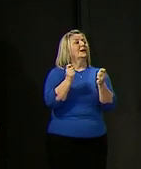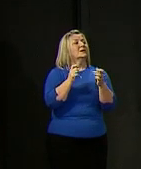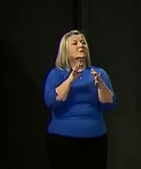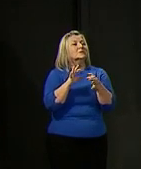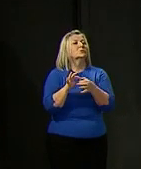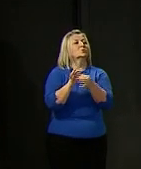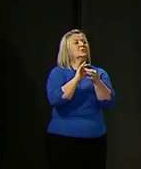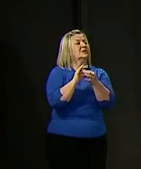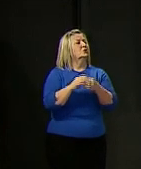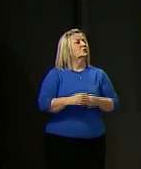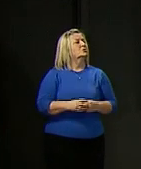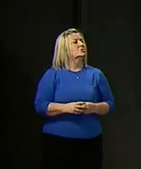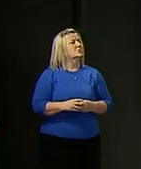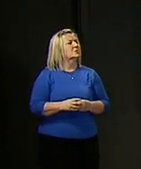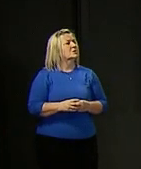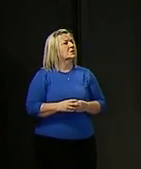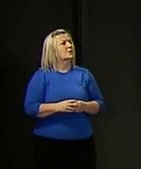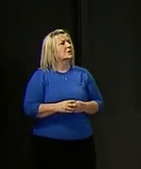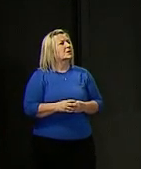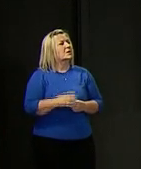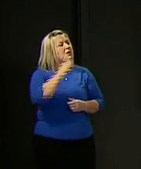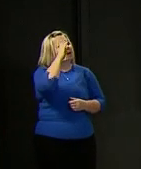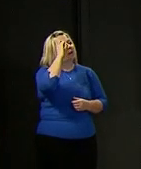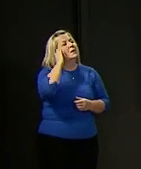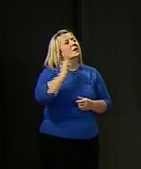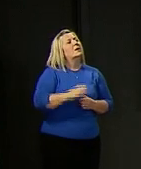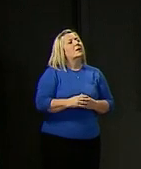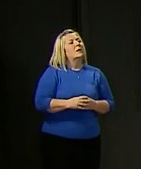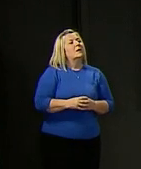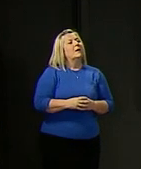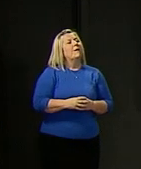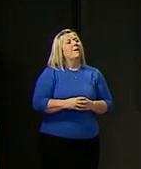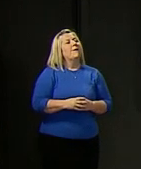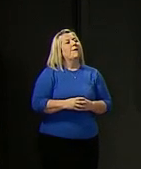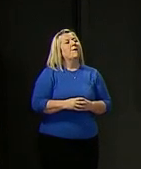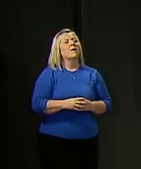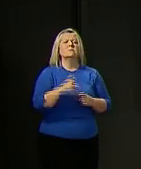Minister um a couple of questions following on from yesterday's Sunday